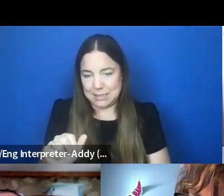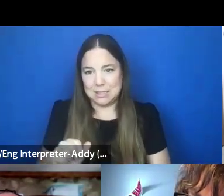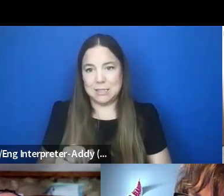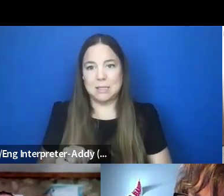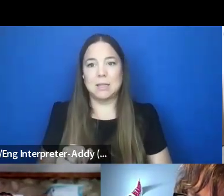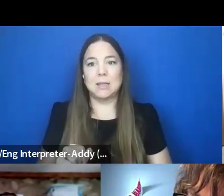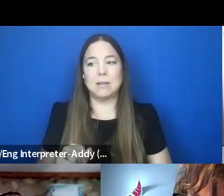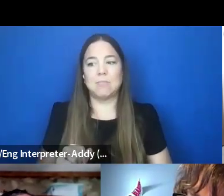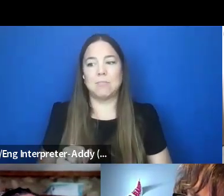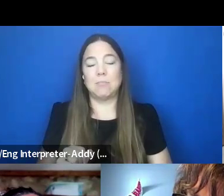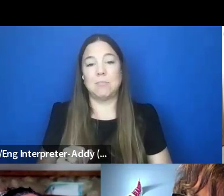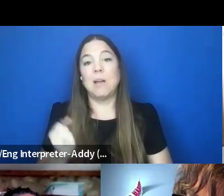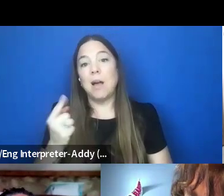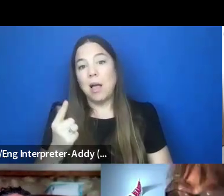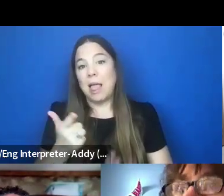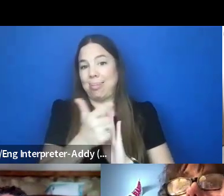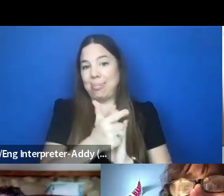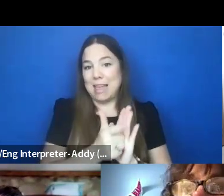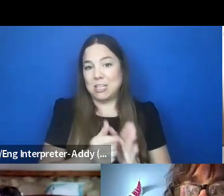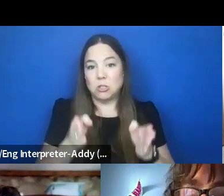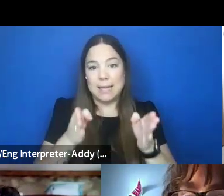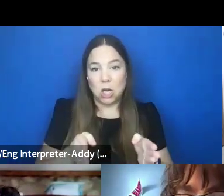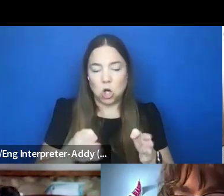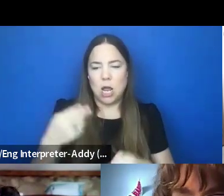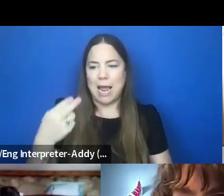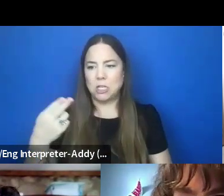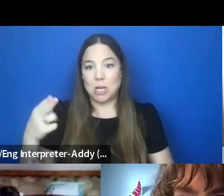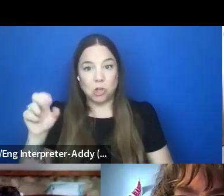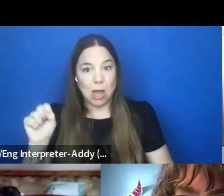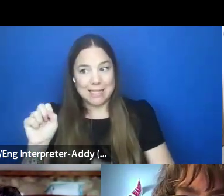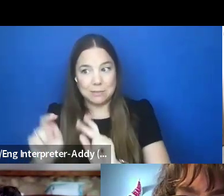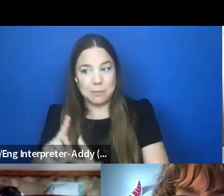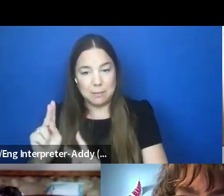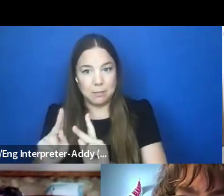Don Dew: legislators or Hhs. People actually have